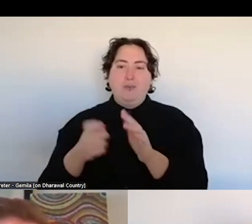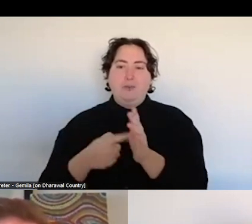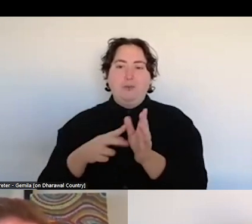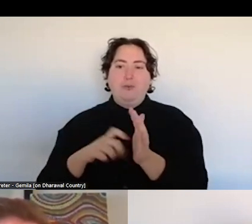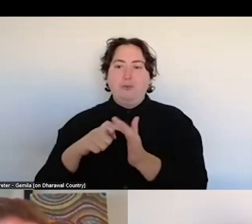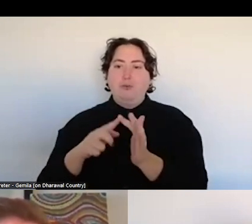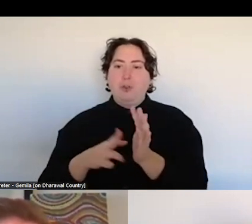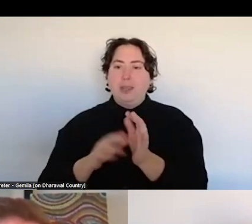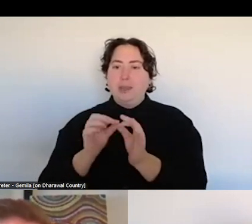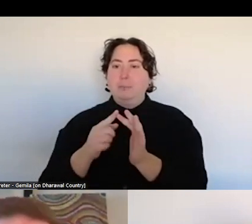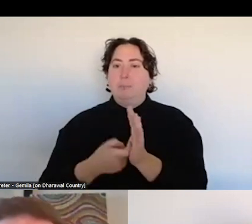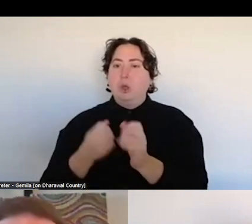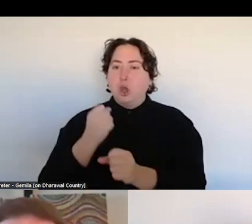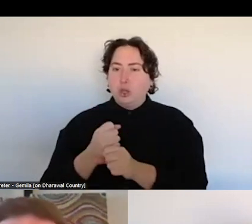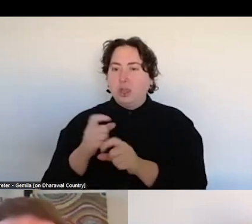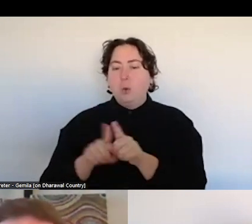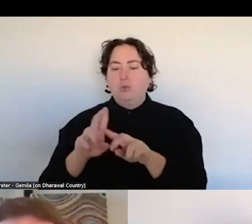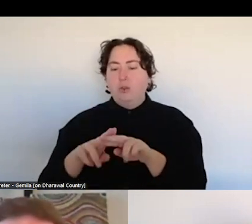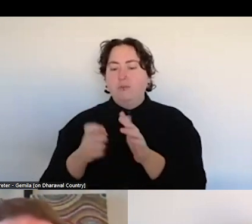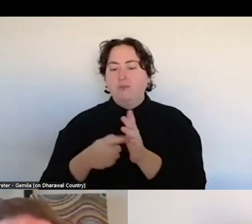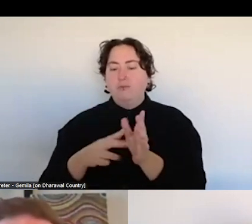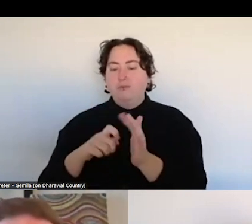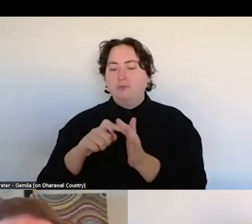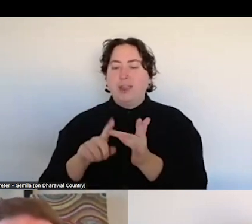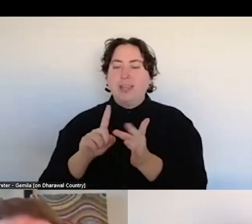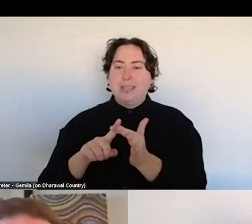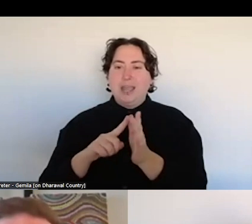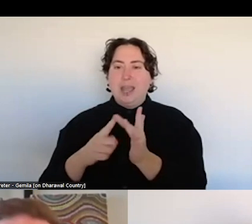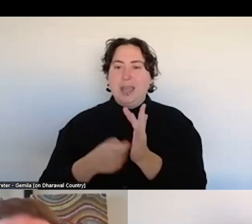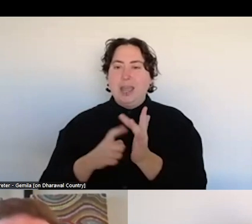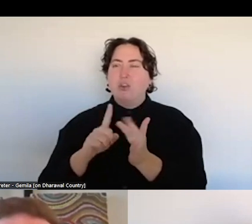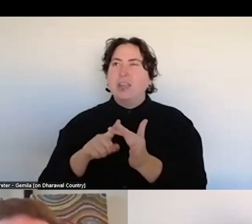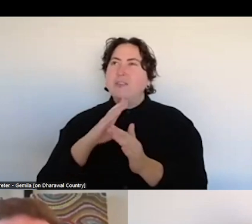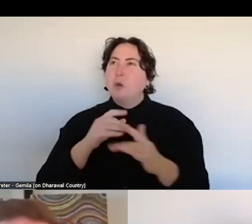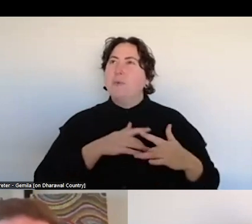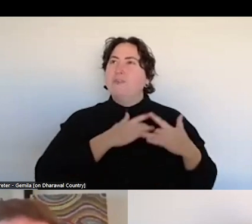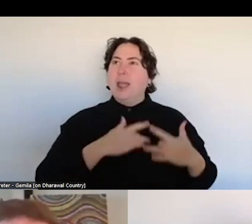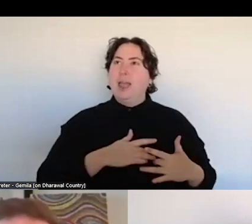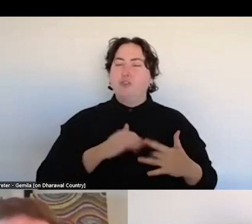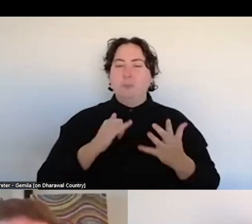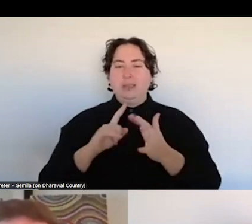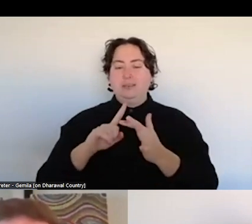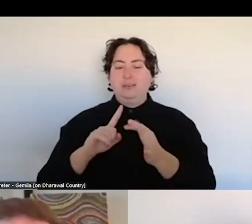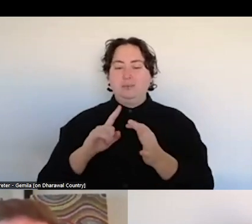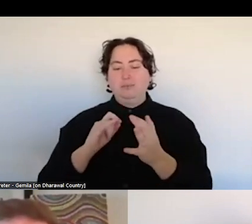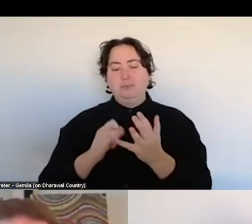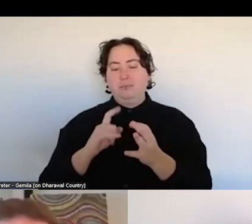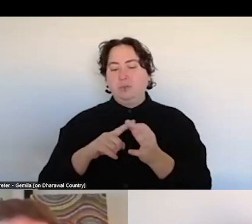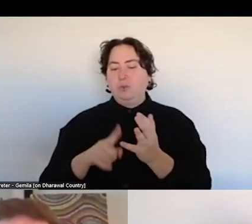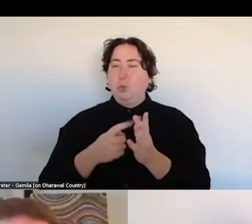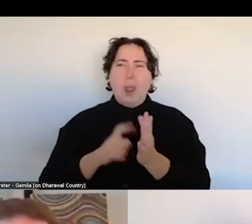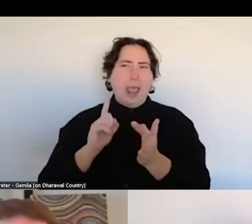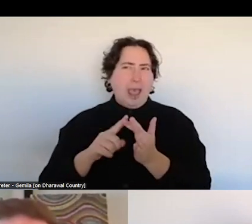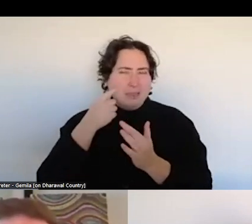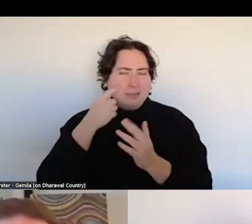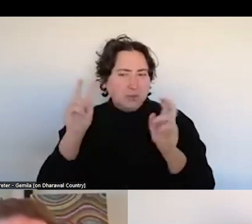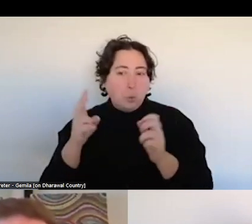from people from philanthropy square and we were able to strengthen our donor communications,